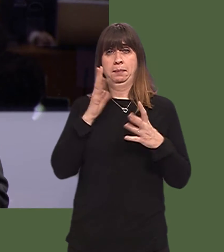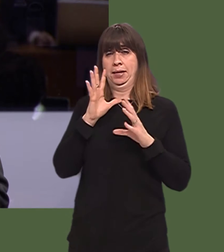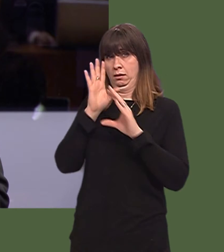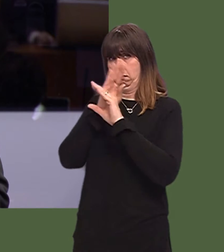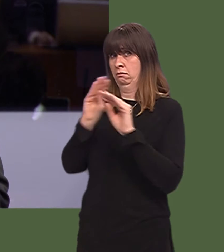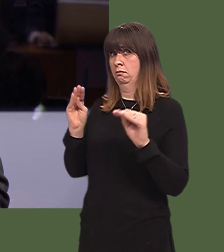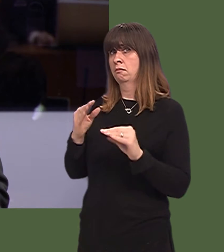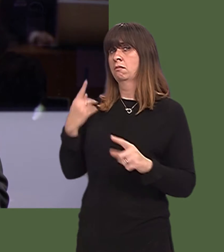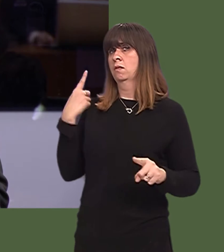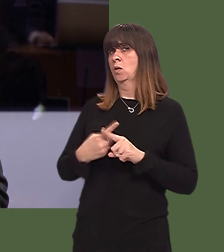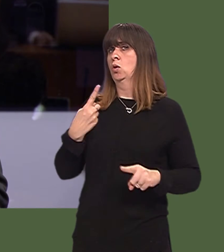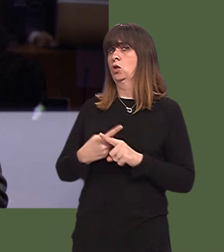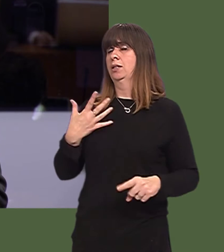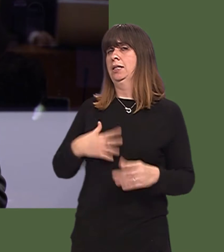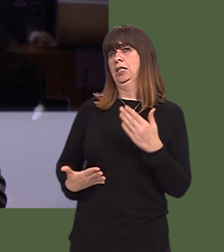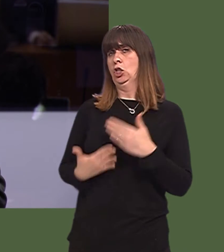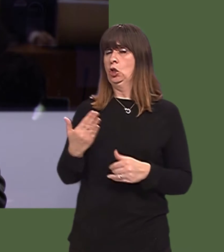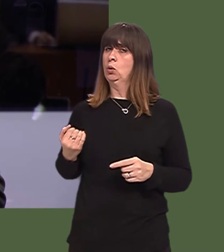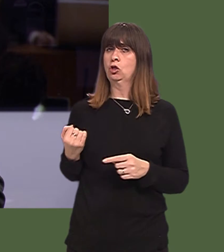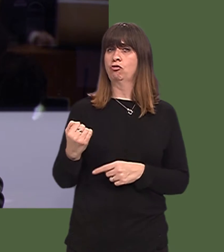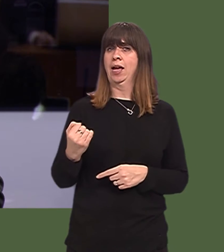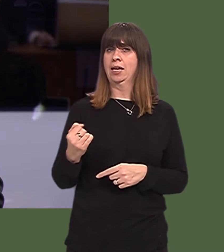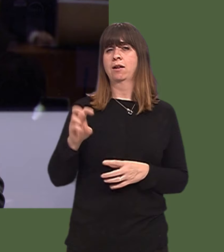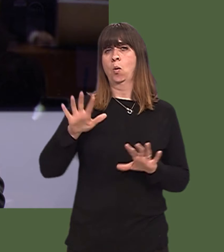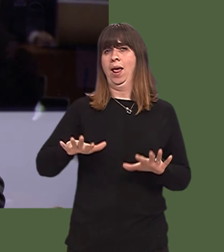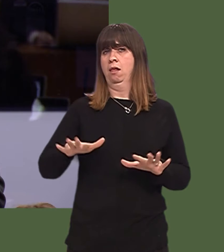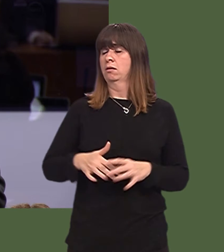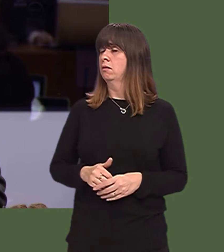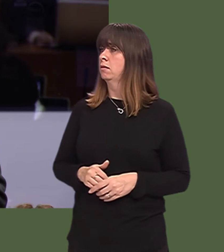is an urgent need for new trains on Walesís rail network.